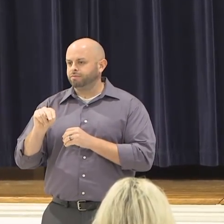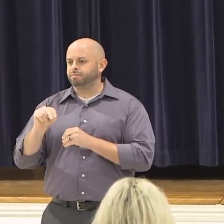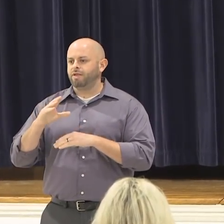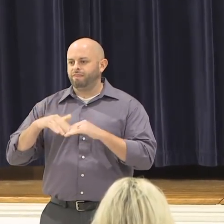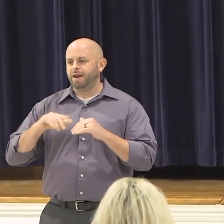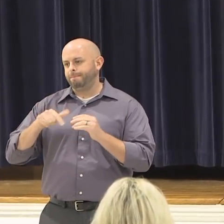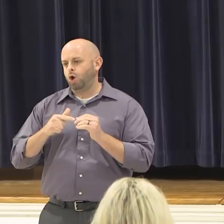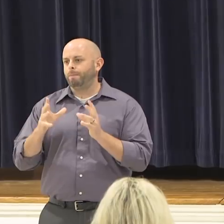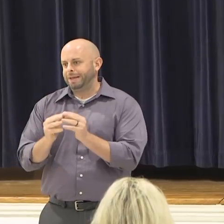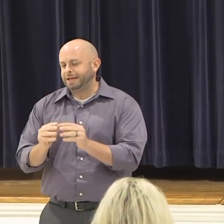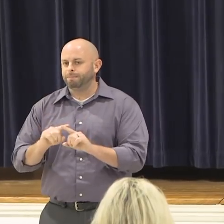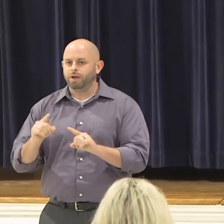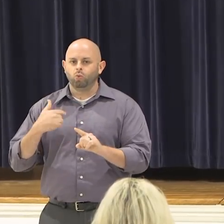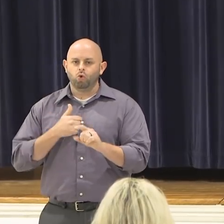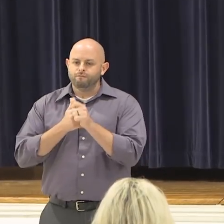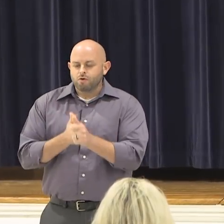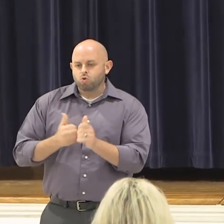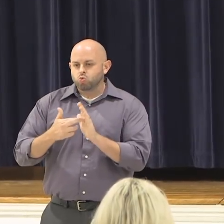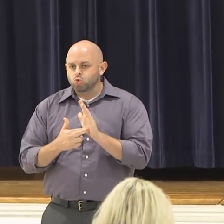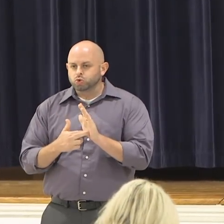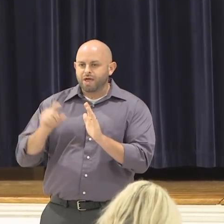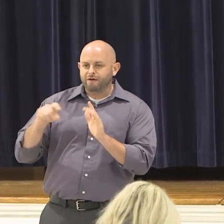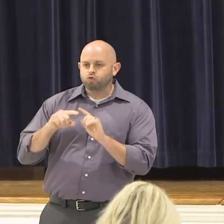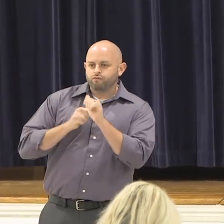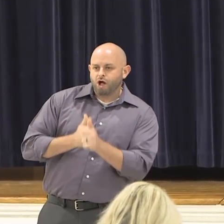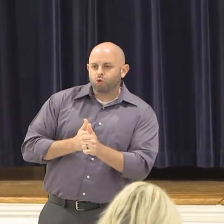but we are gonna follow all the rules we absolutely need to to make sure that